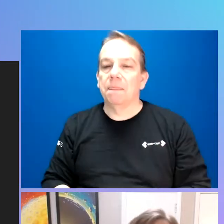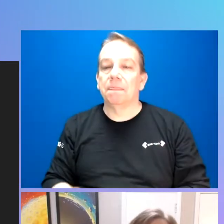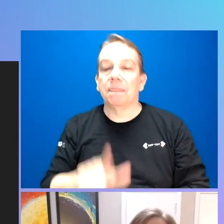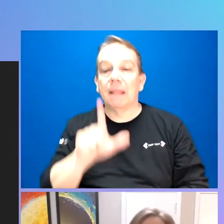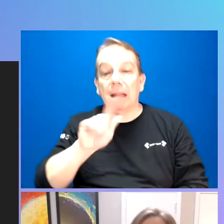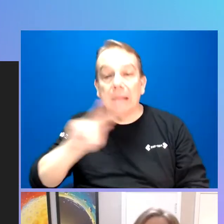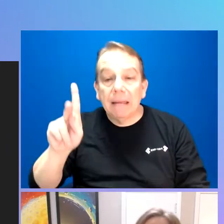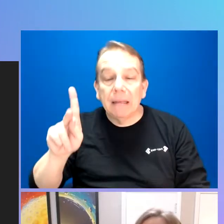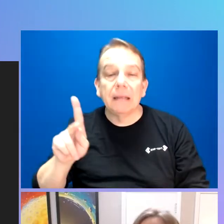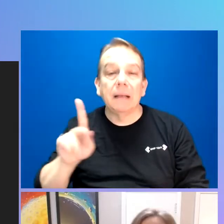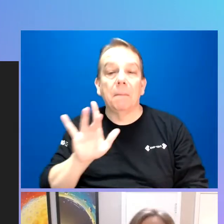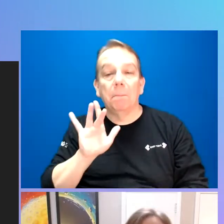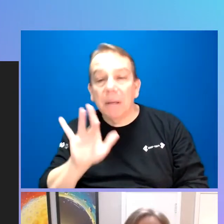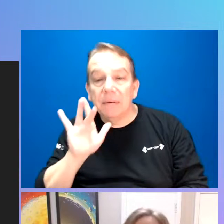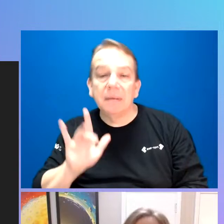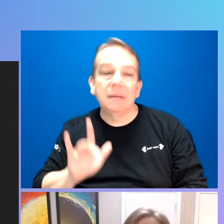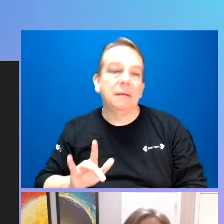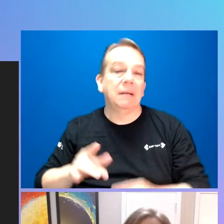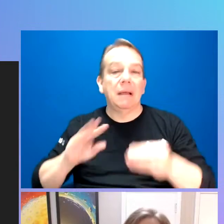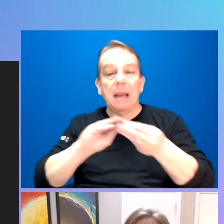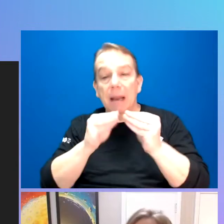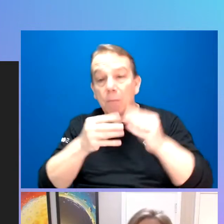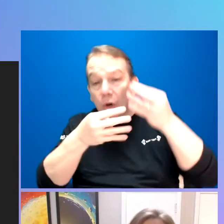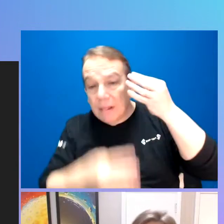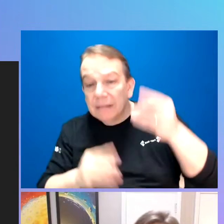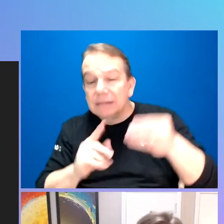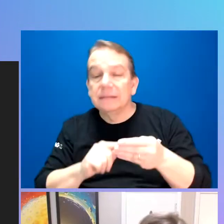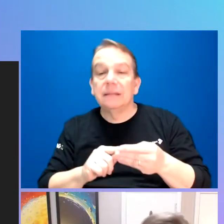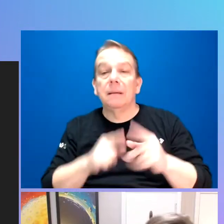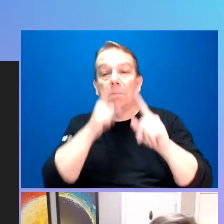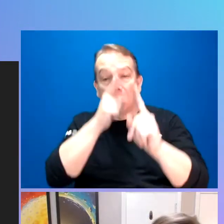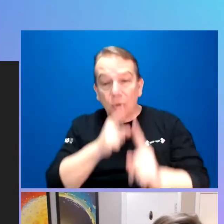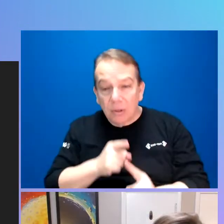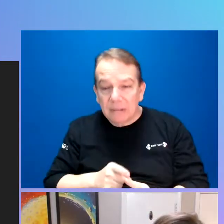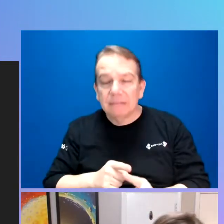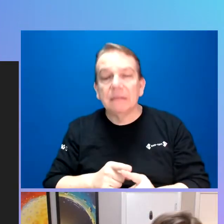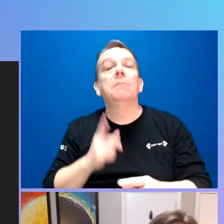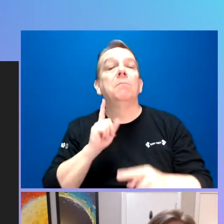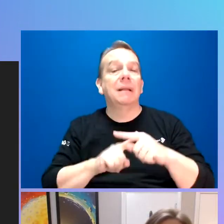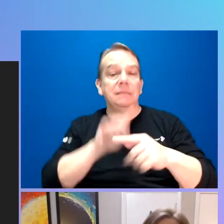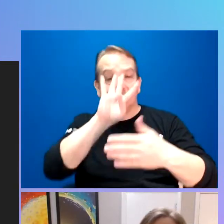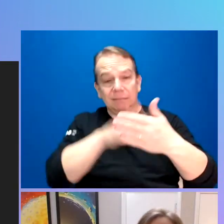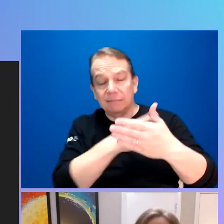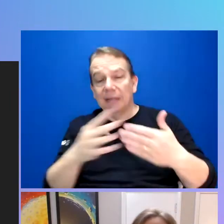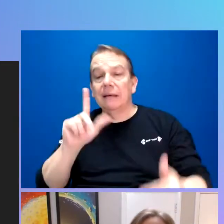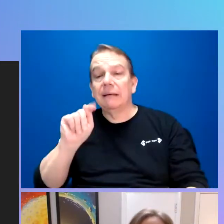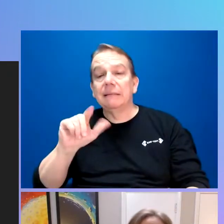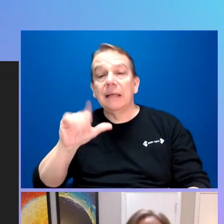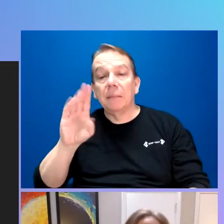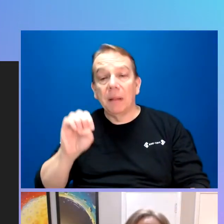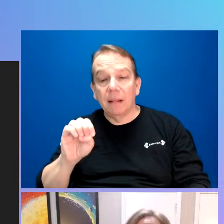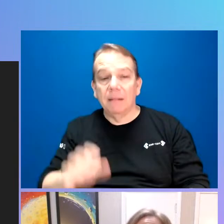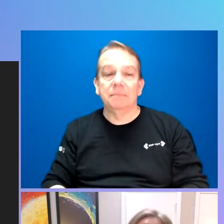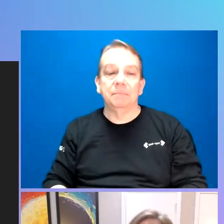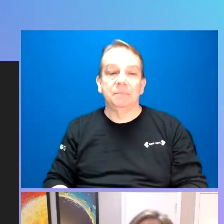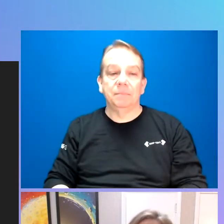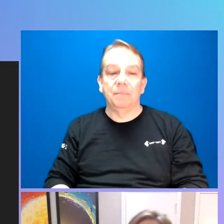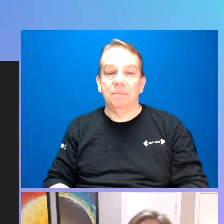lists and bulleted lists and